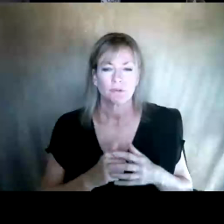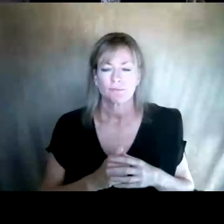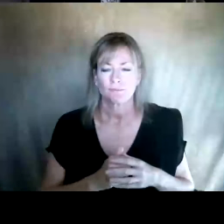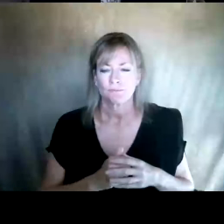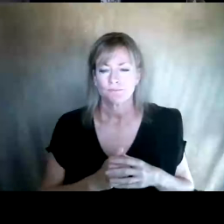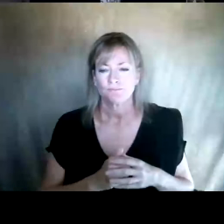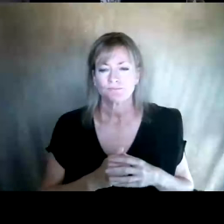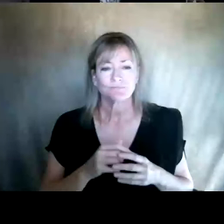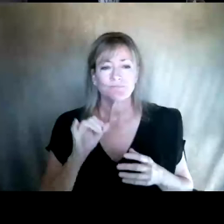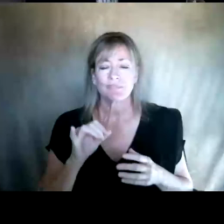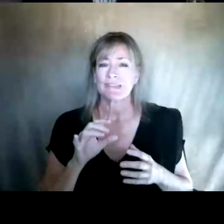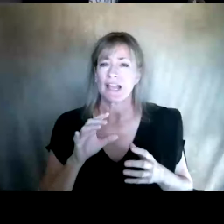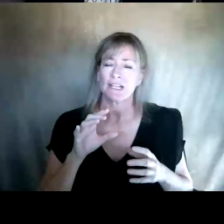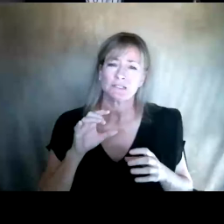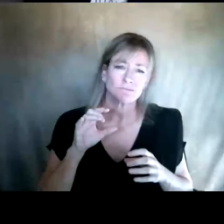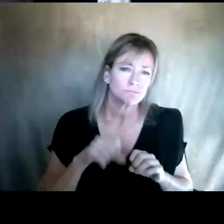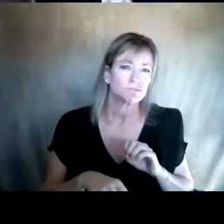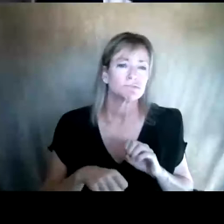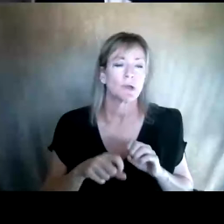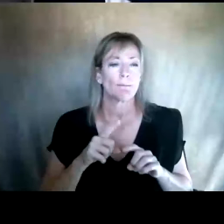IN THAT AGONY, IT IS A MINISTRY OF PRESENTATION AND TAKES THE